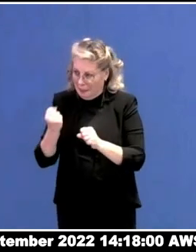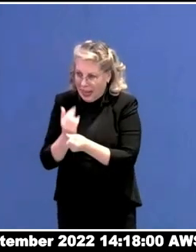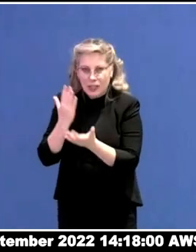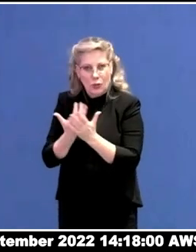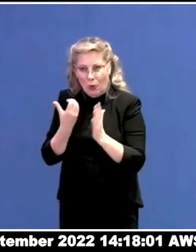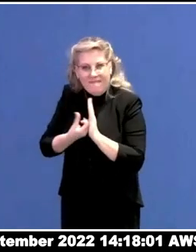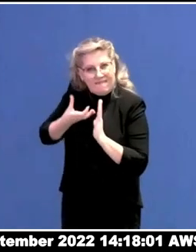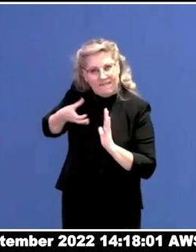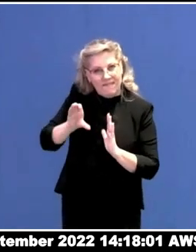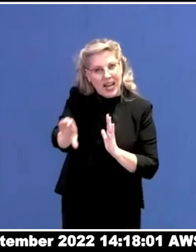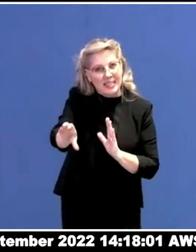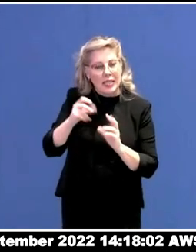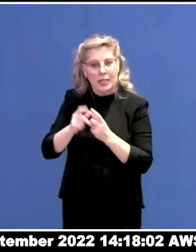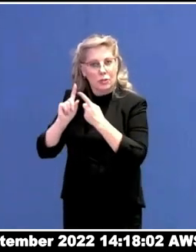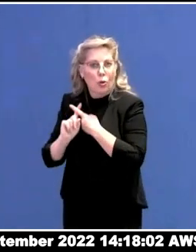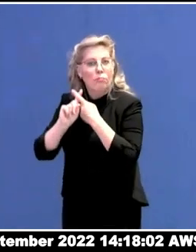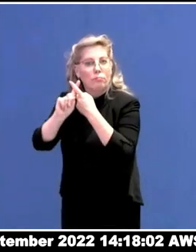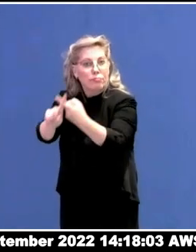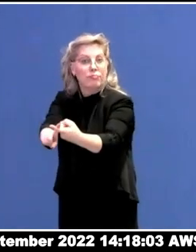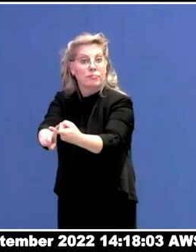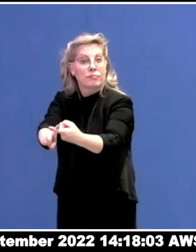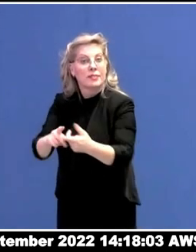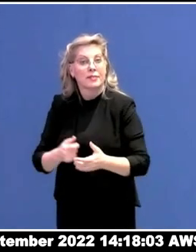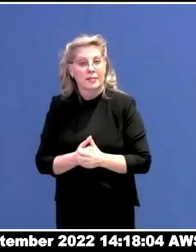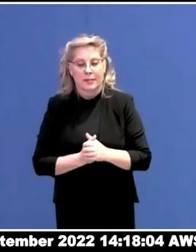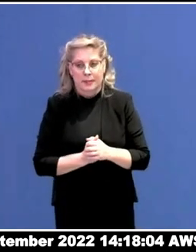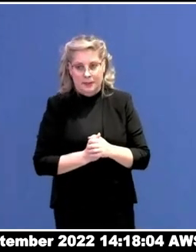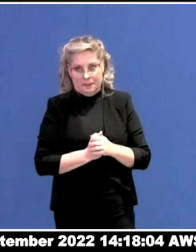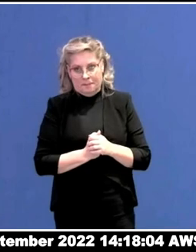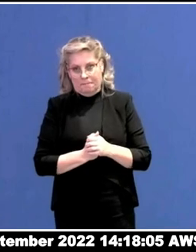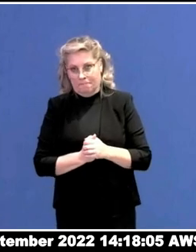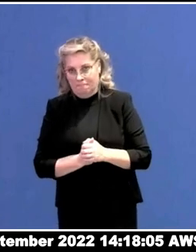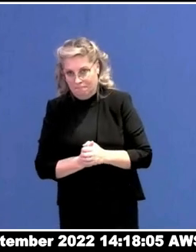government. MR GRIFFIN: Ms Sharma, what would be your wish list of immediate change?